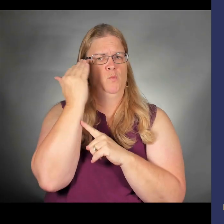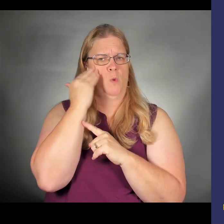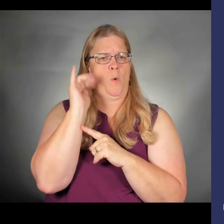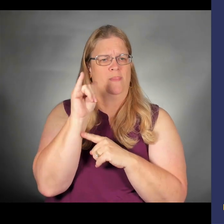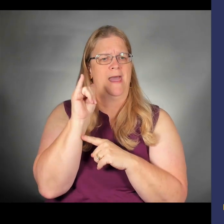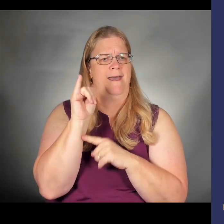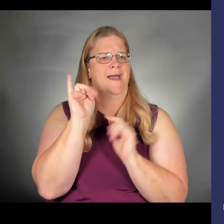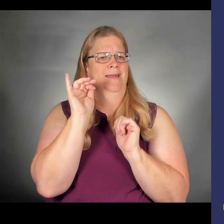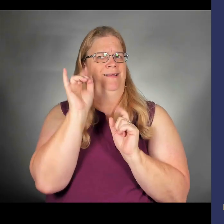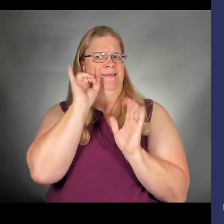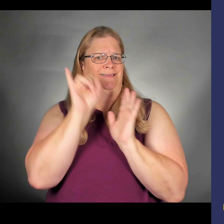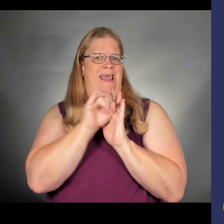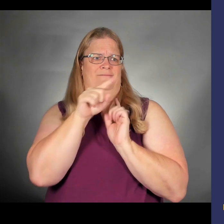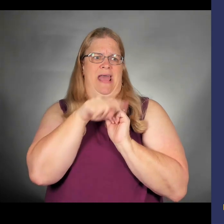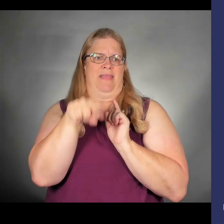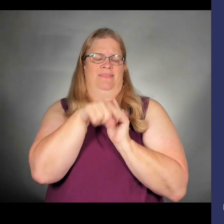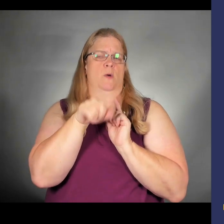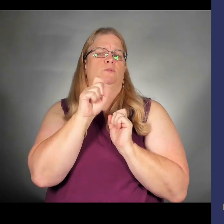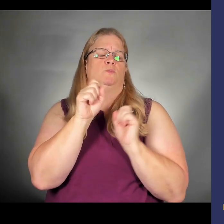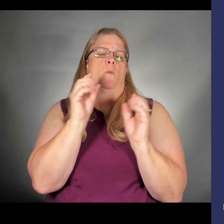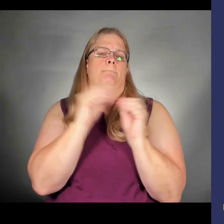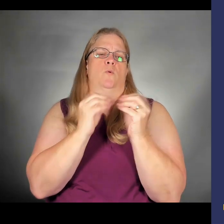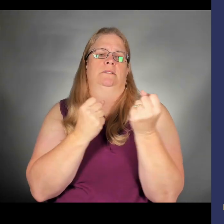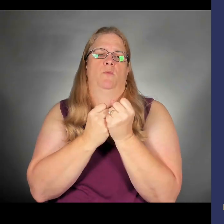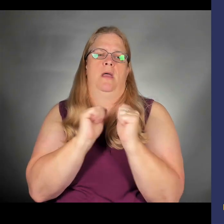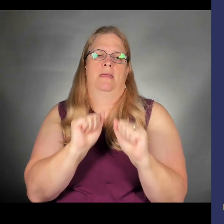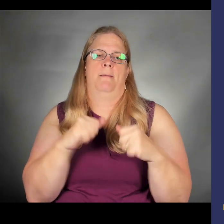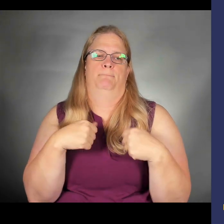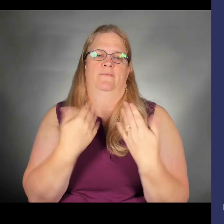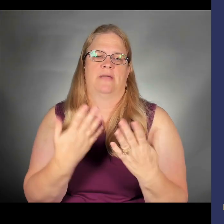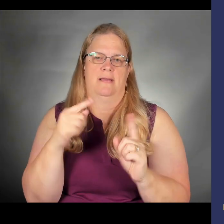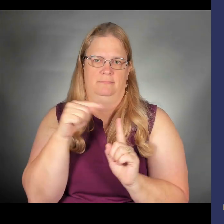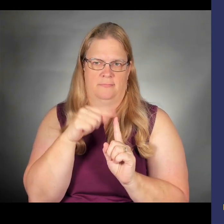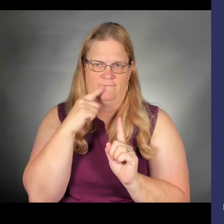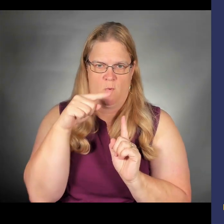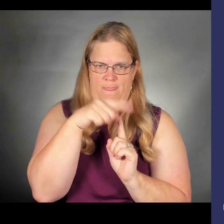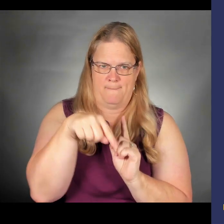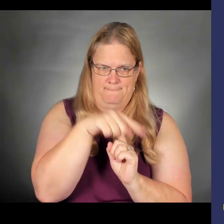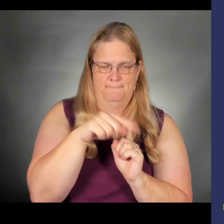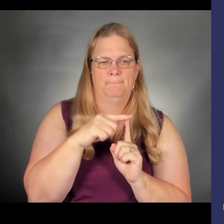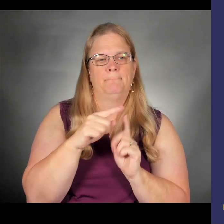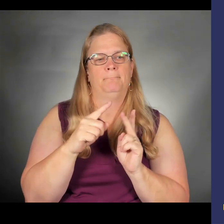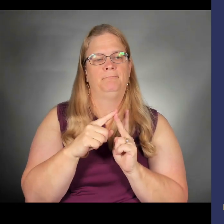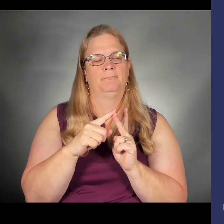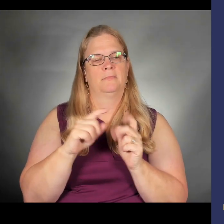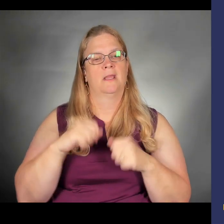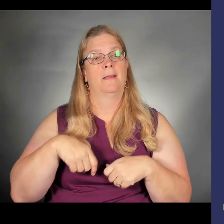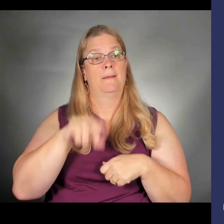Perhaps they come from a history or background of abuse. By identifying those students, we can provide more supports. for them